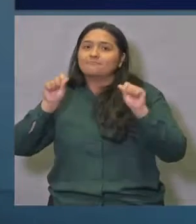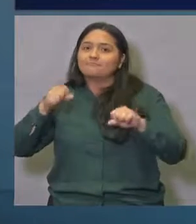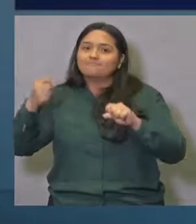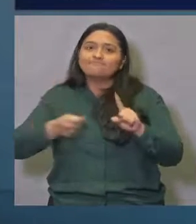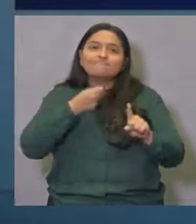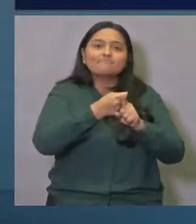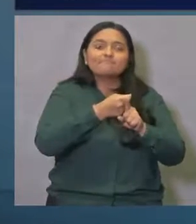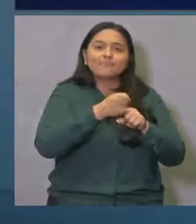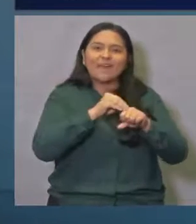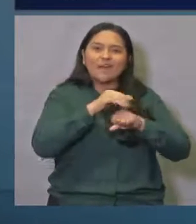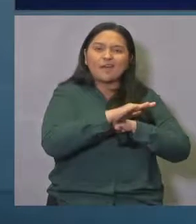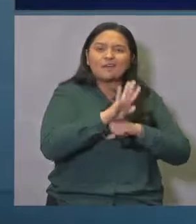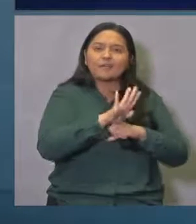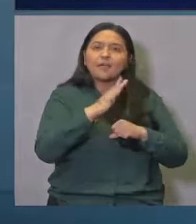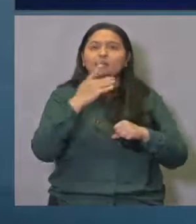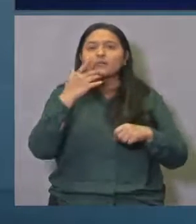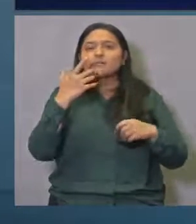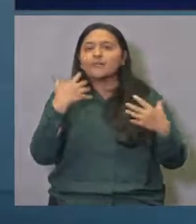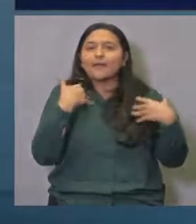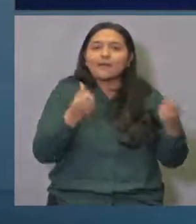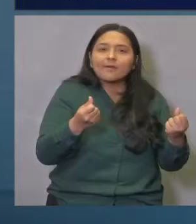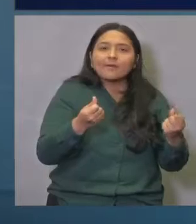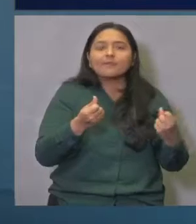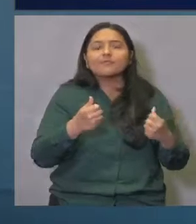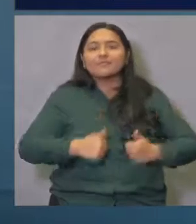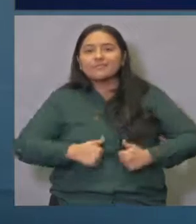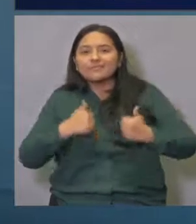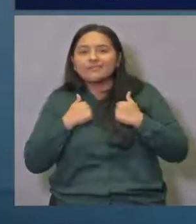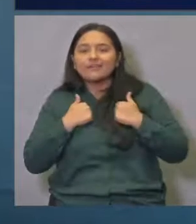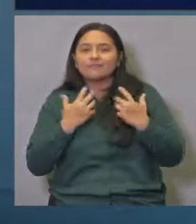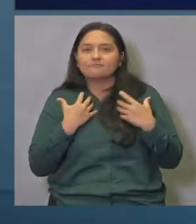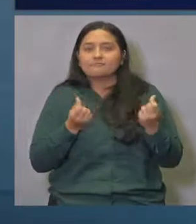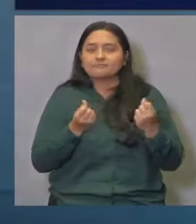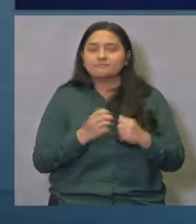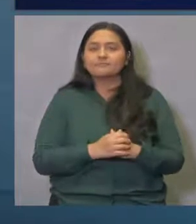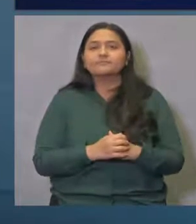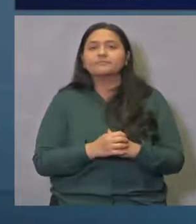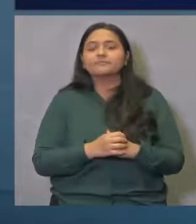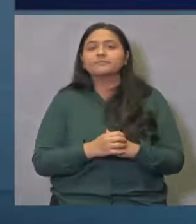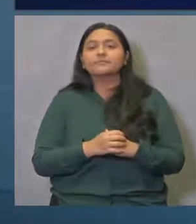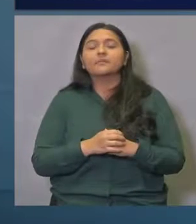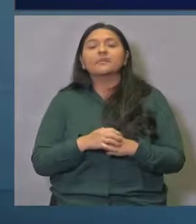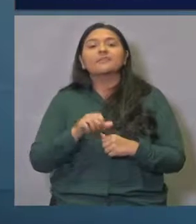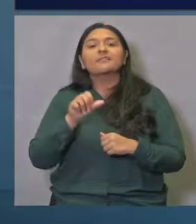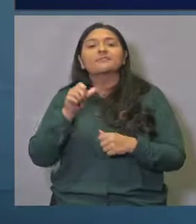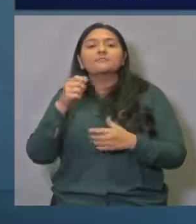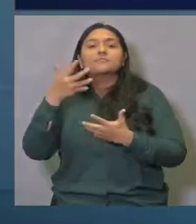SOCIAL NEEDS HAVE ON ONE'S OVERALL HEALTH AND WELLNESS.